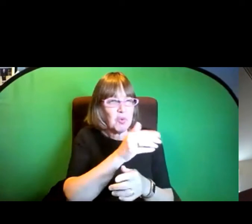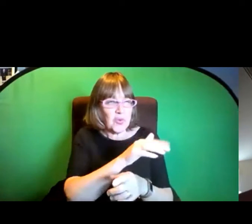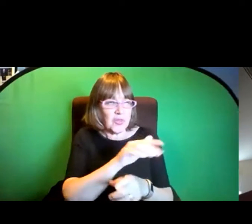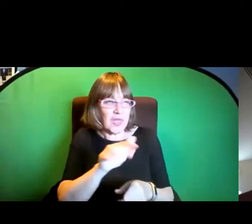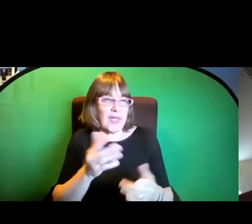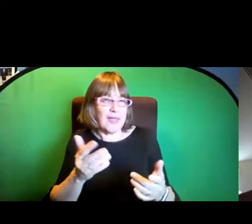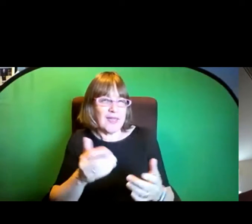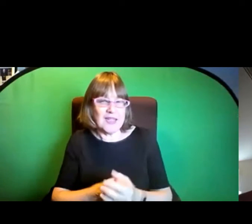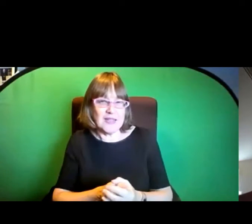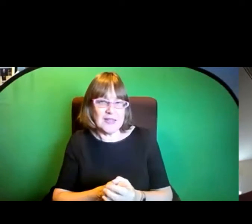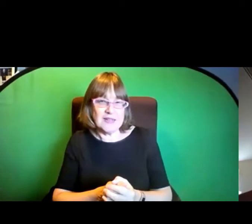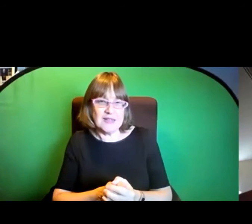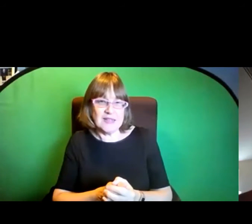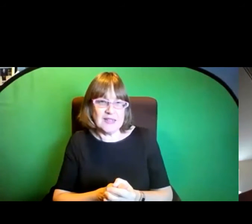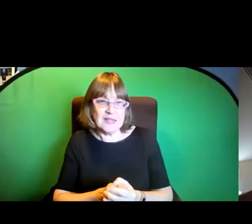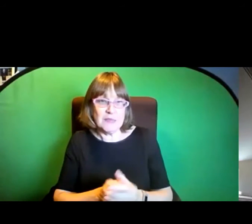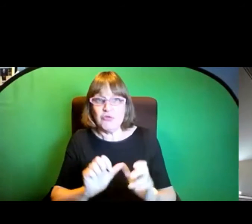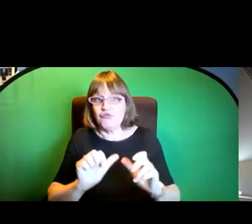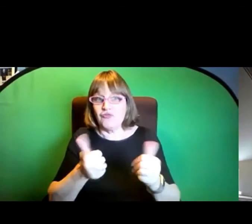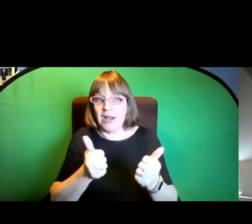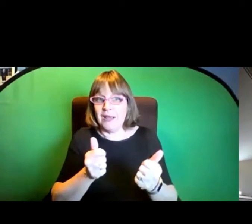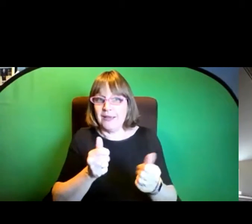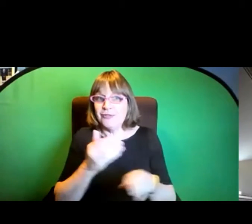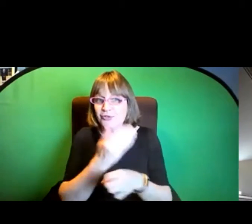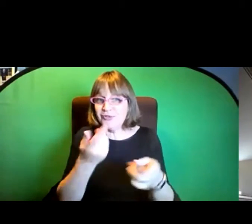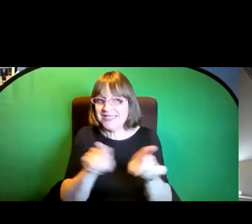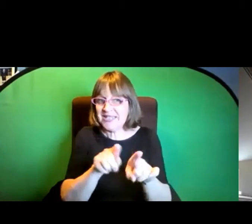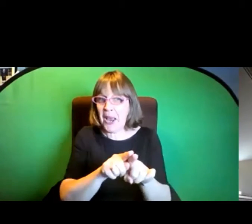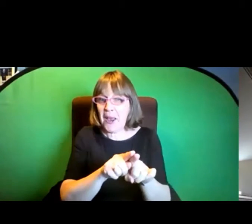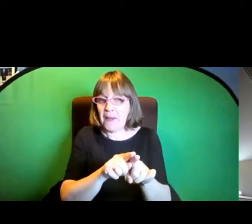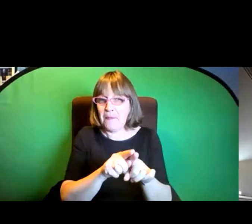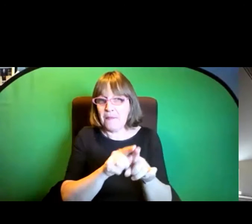It would be great if we can do that across the board and particularly with some of the,